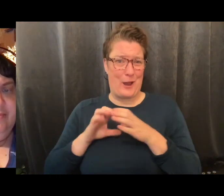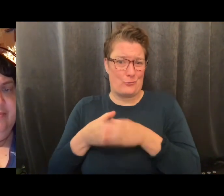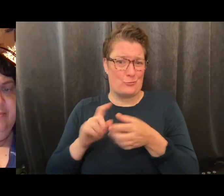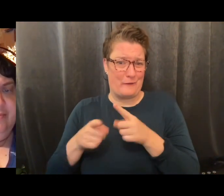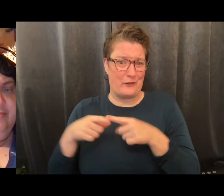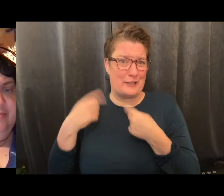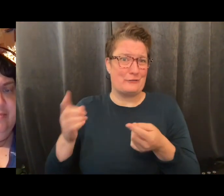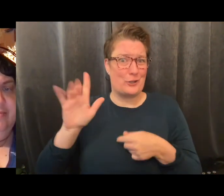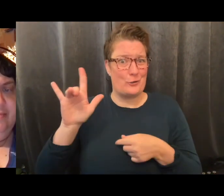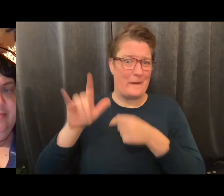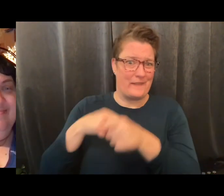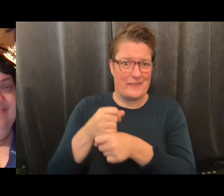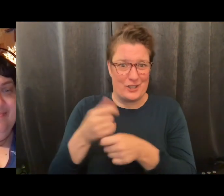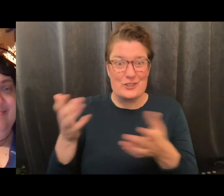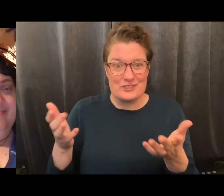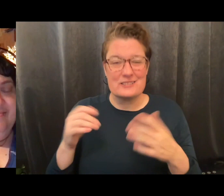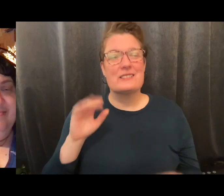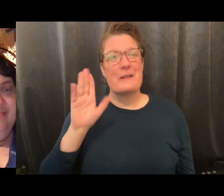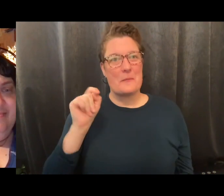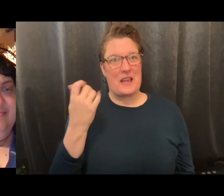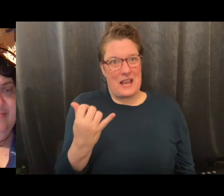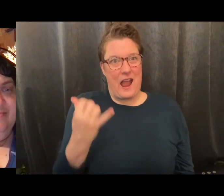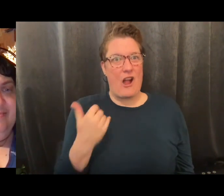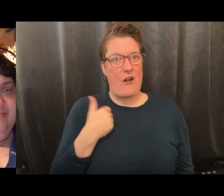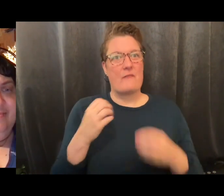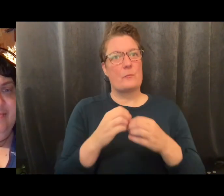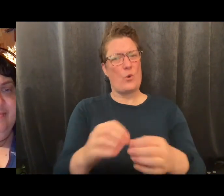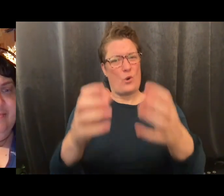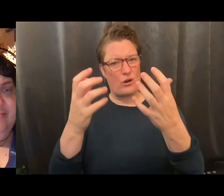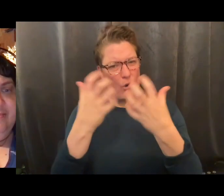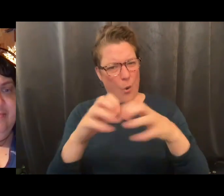to have like more organized spaces, I mean, it's all really important.